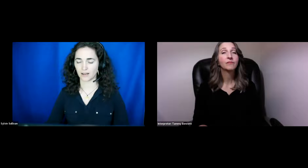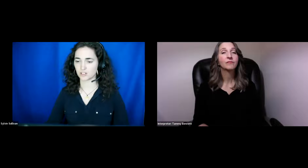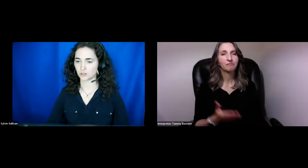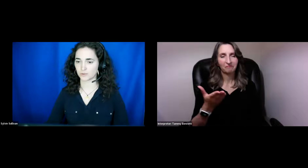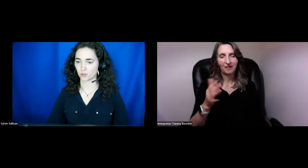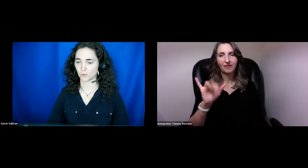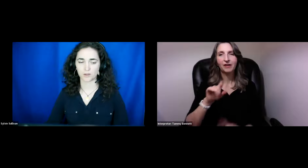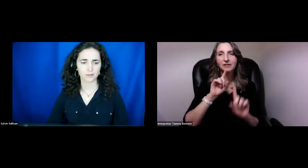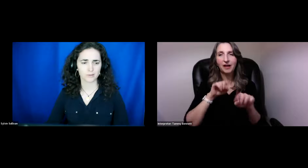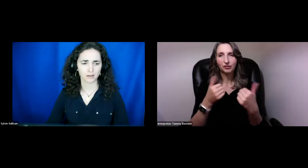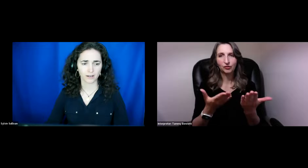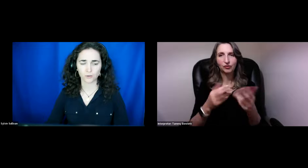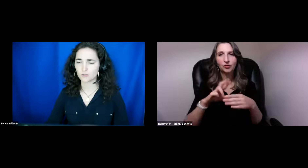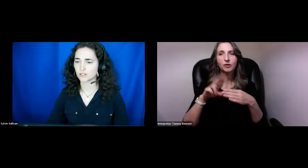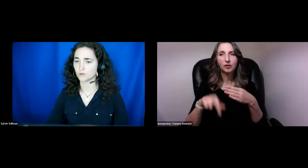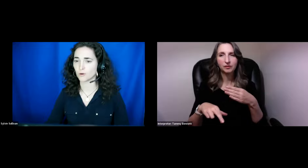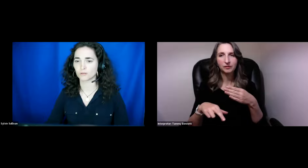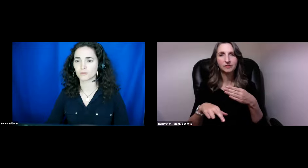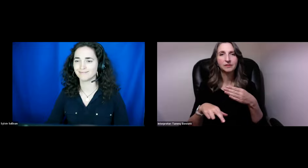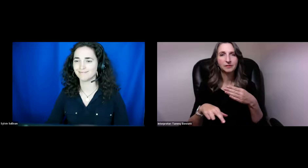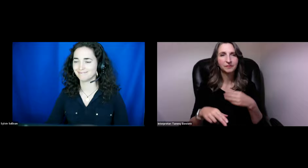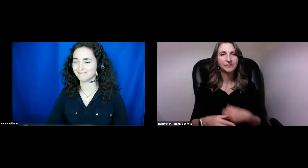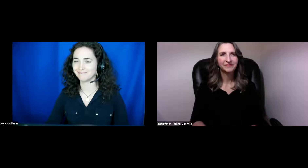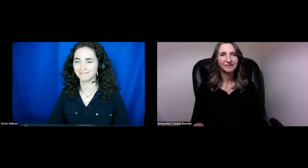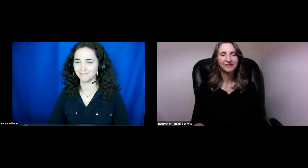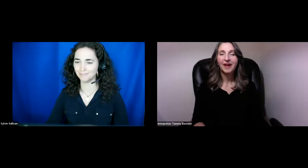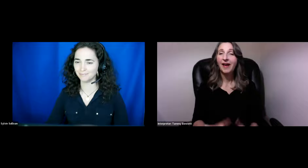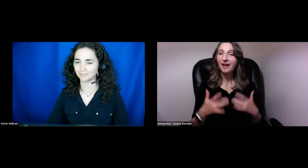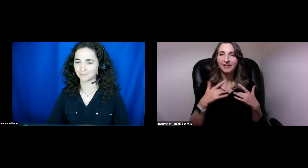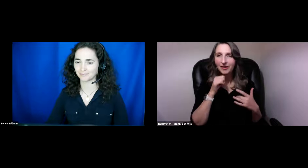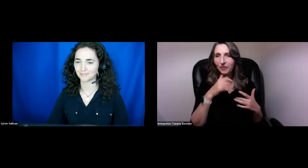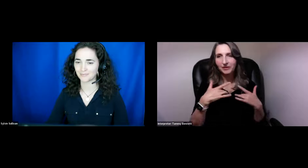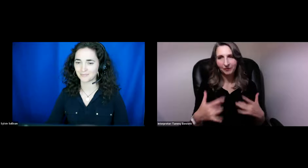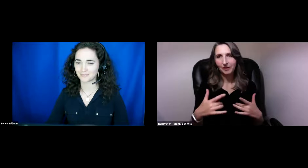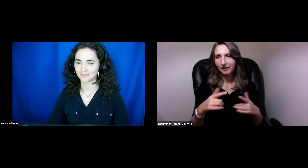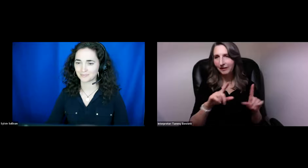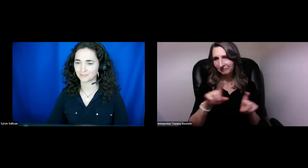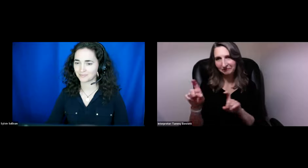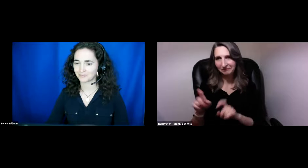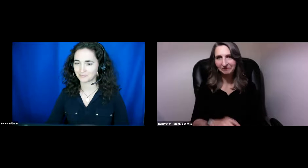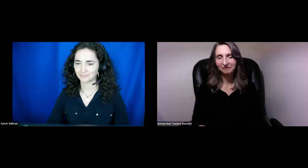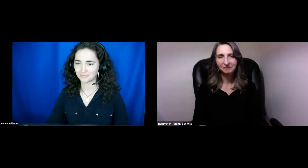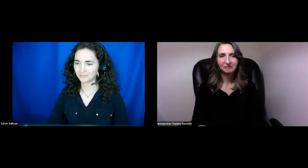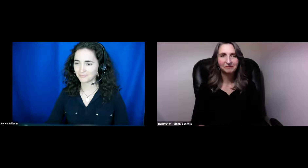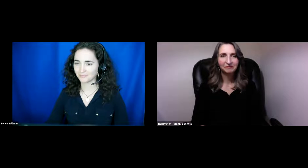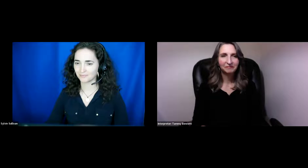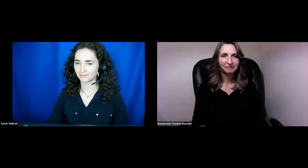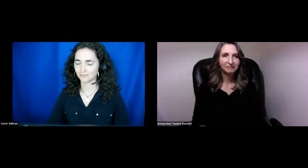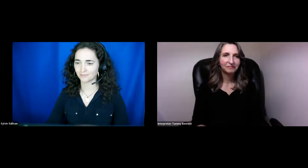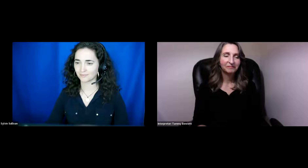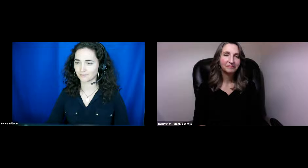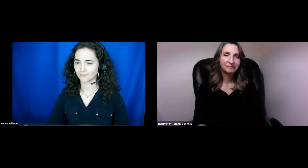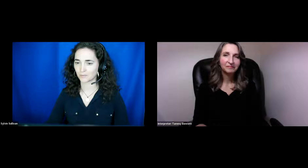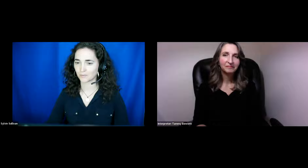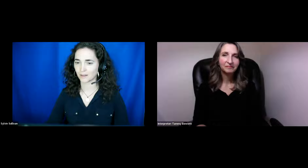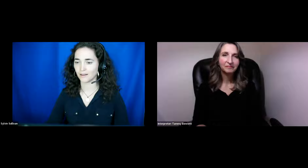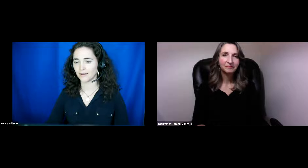I can share the results with you guys. I'm sorry I don't usually do polls!